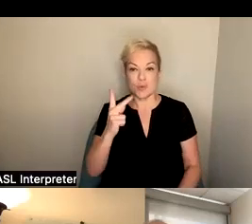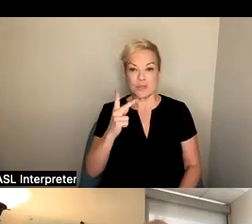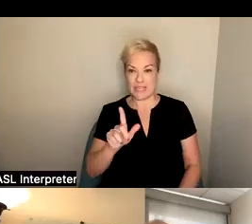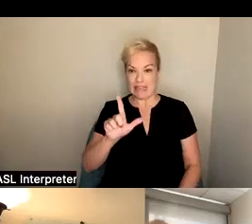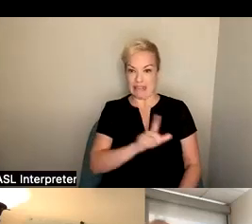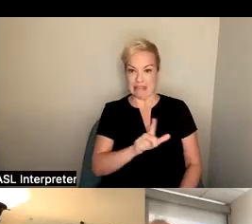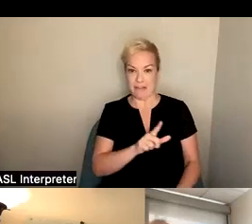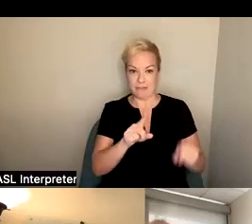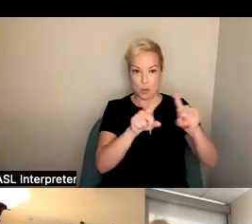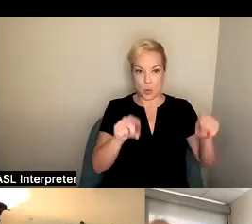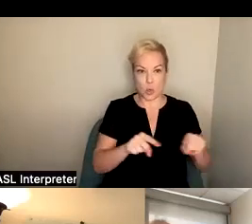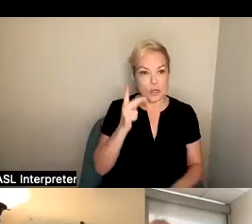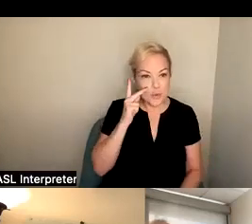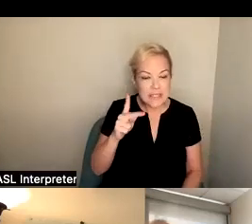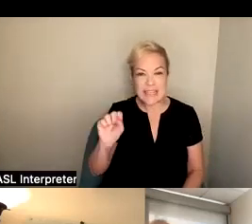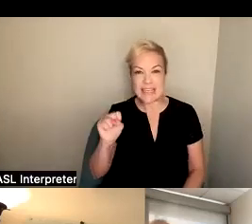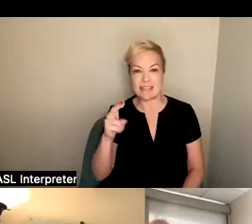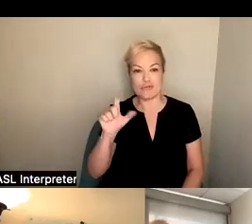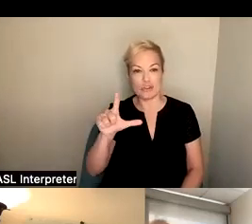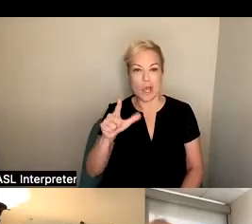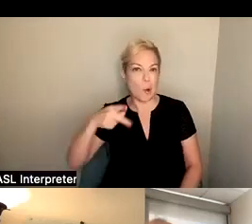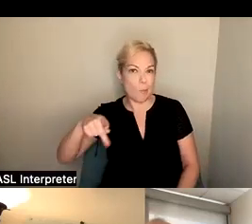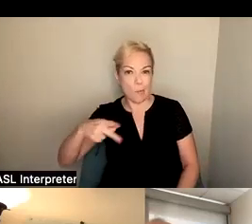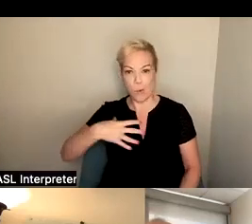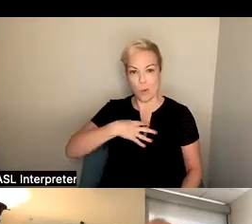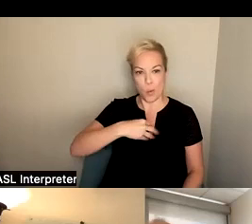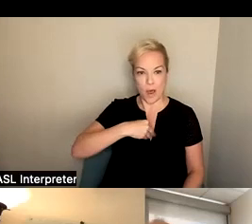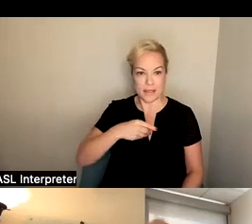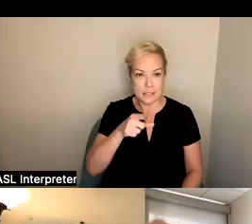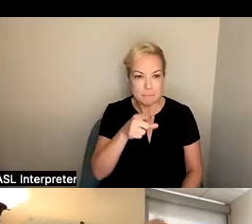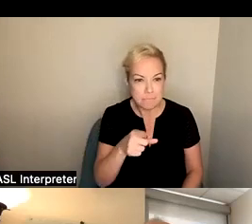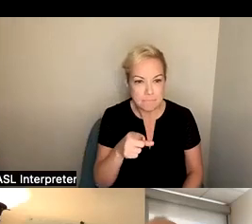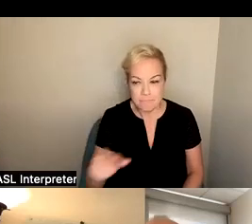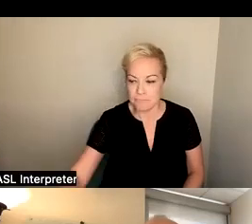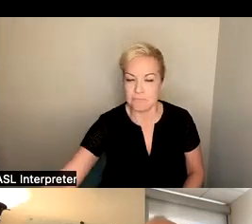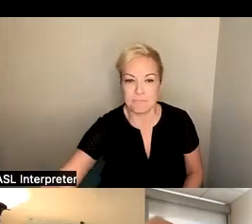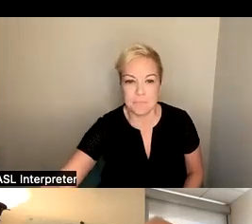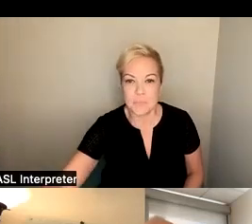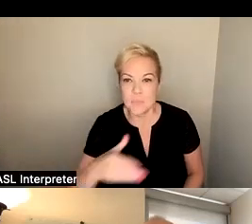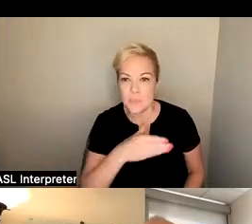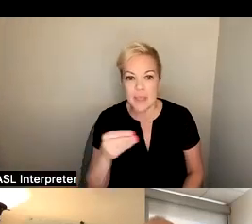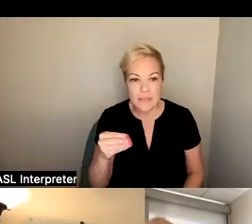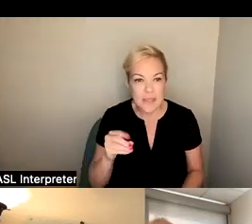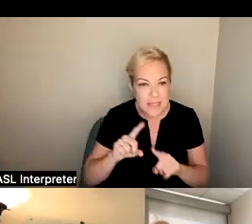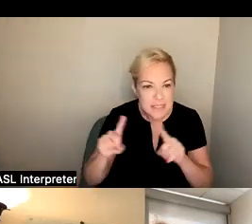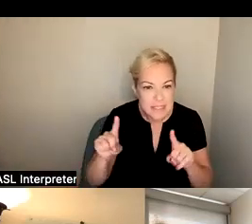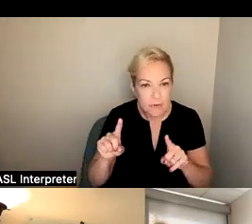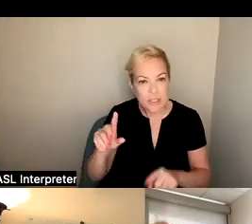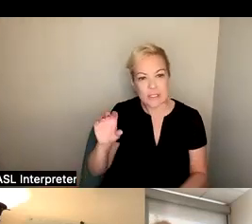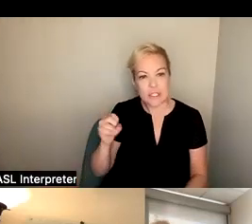and white shell, and the- which is a quahog shell, and the other shell which is a, a whelk shell. Now